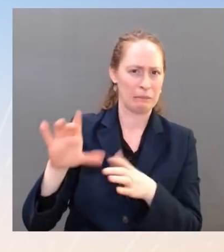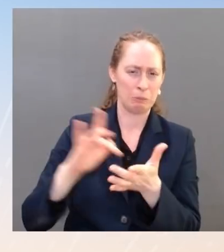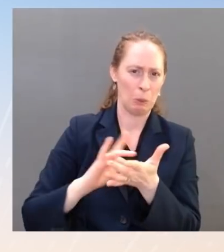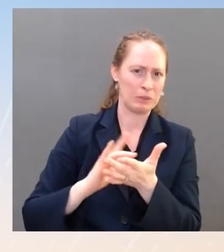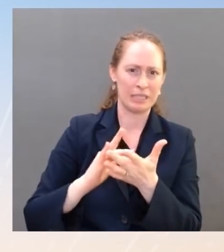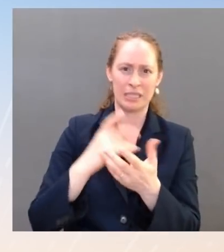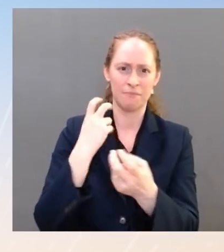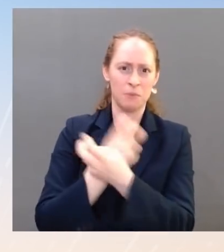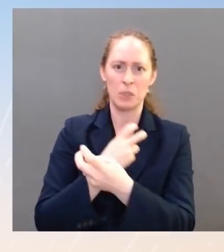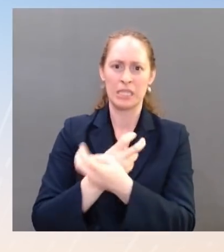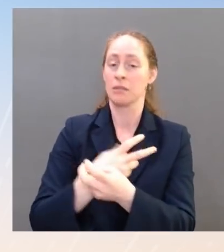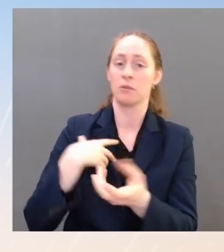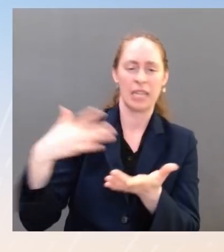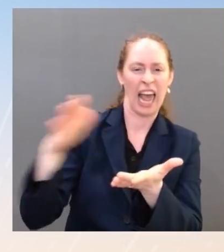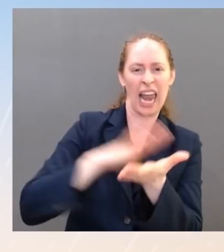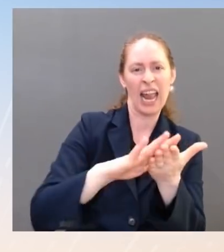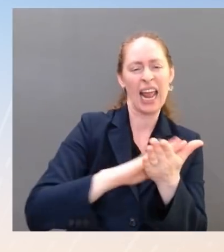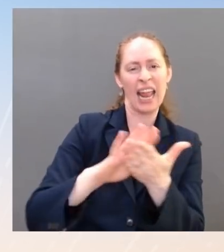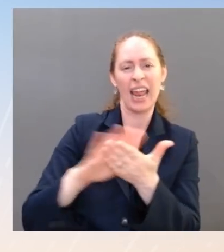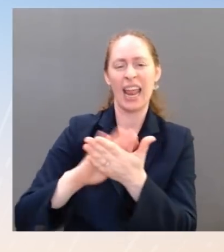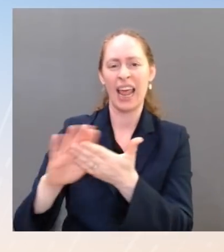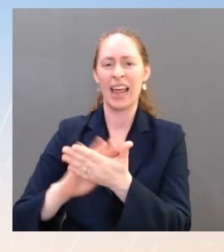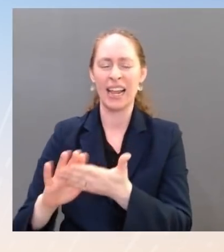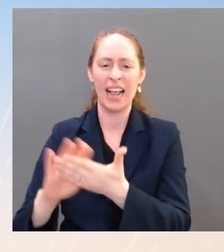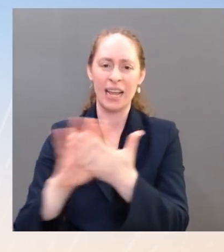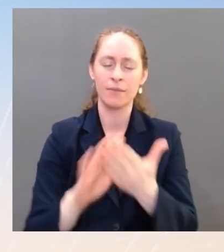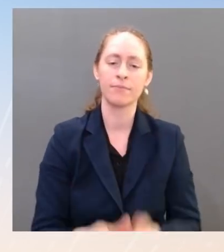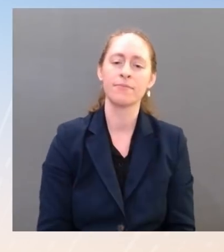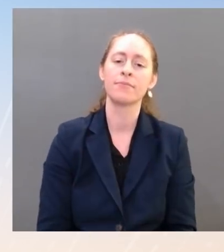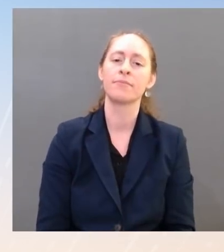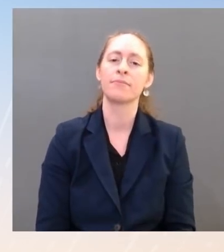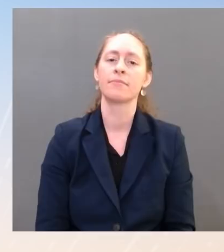in replacing old diesel school busses with electric yellow school busses